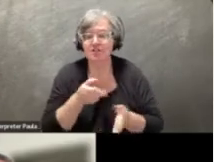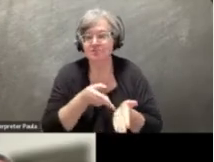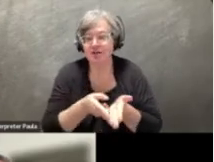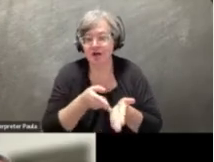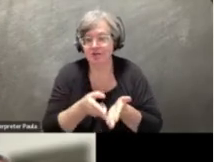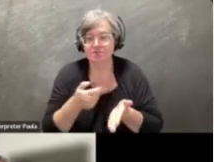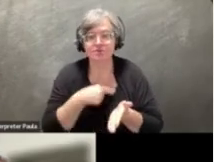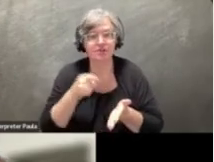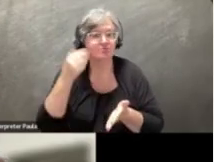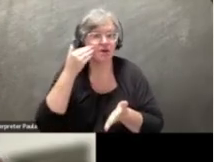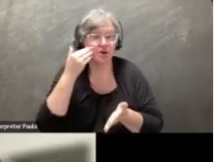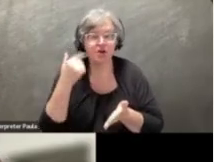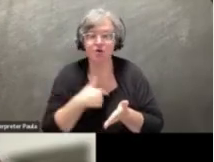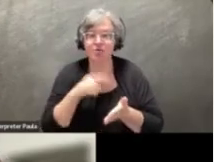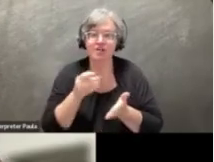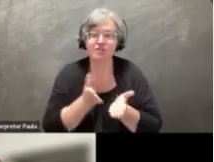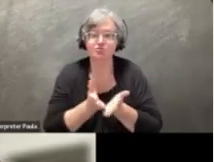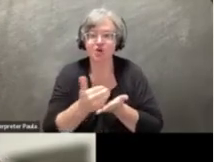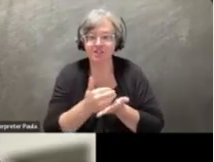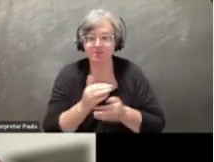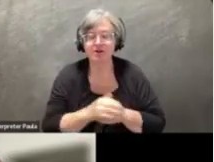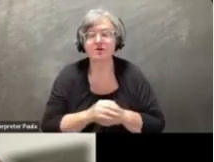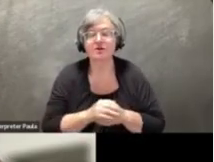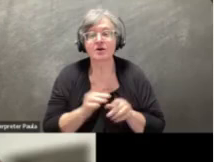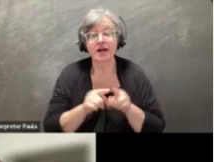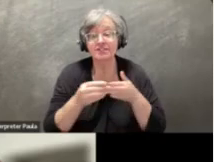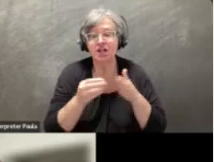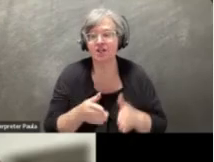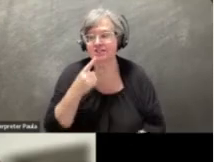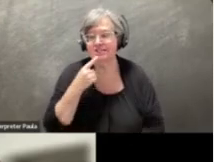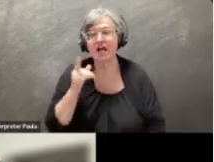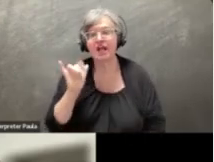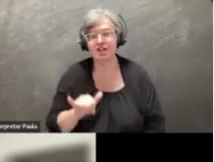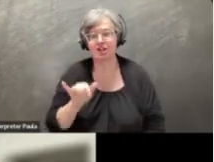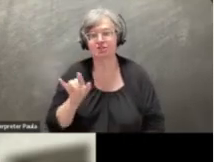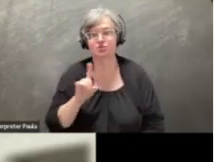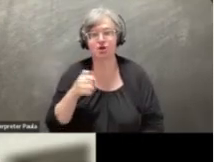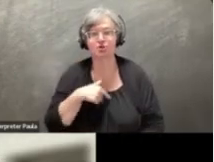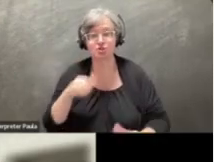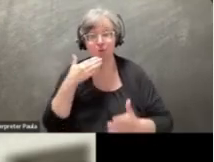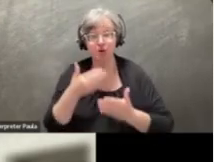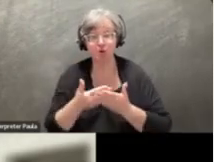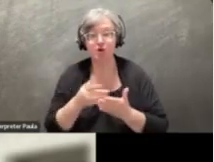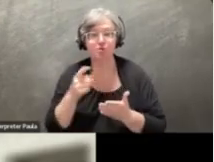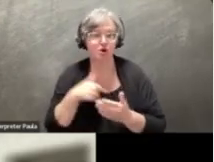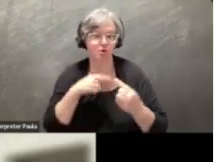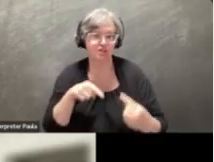be mindful, we need to be transparent, as the leader, to say, this is where we're doing really well. This is where we're struggling. This is where we